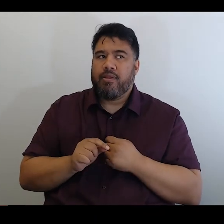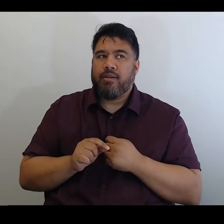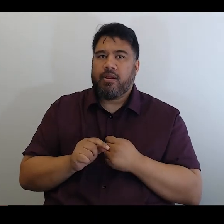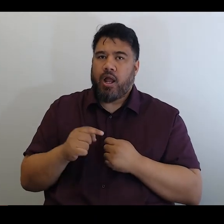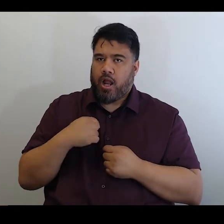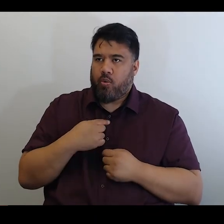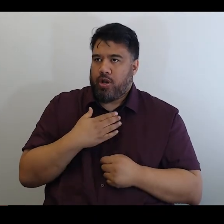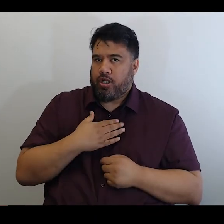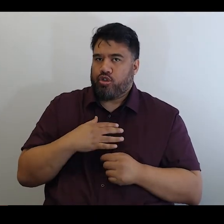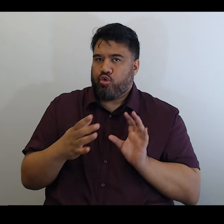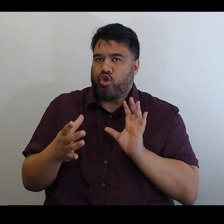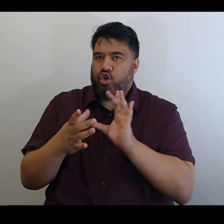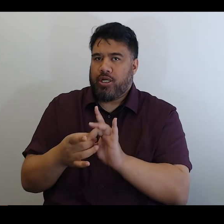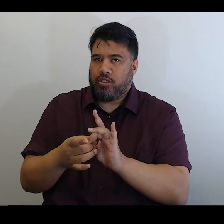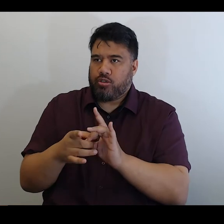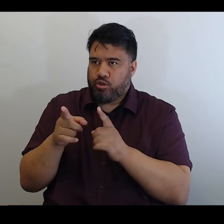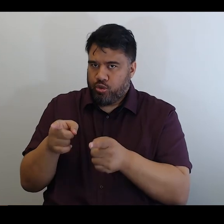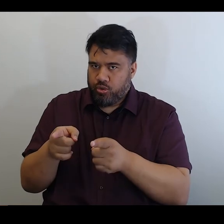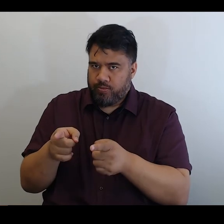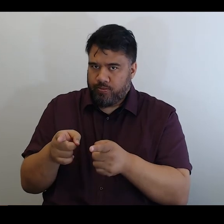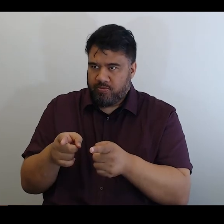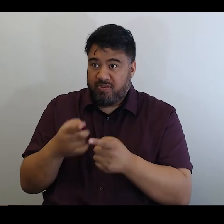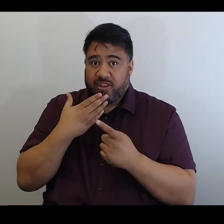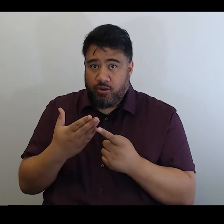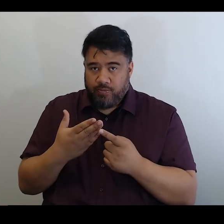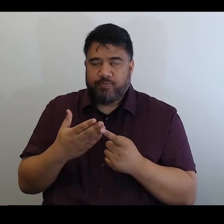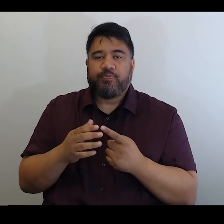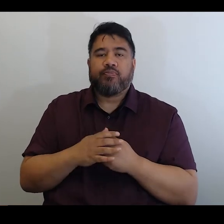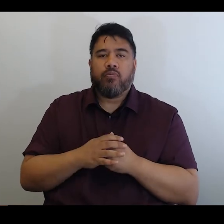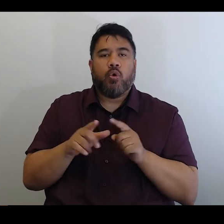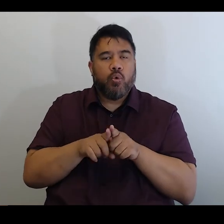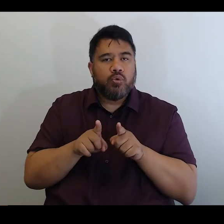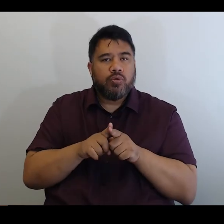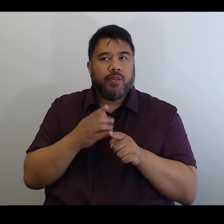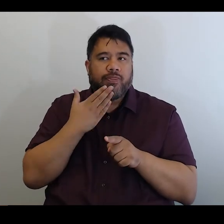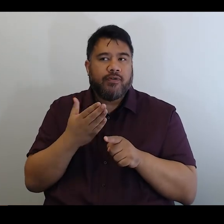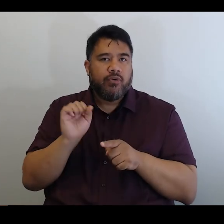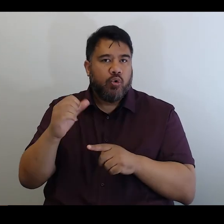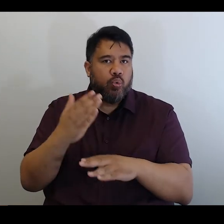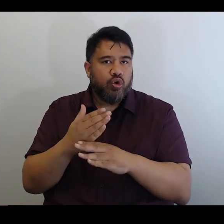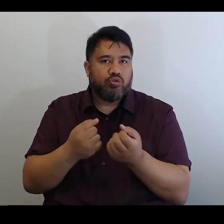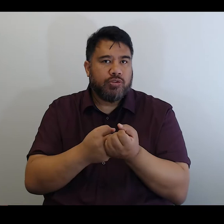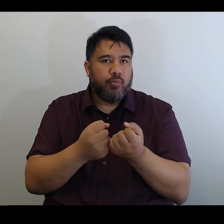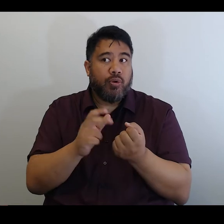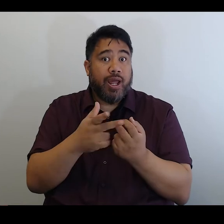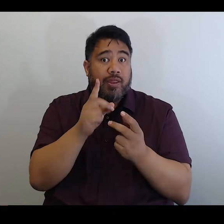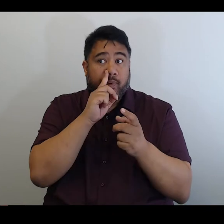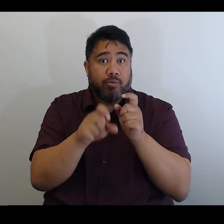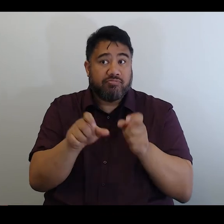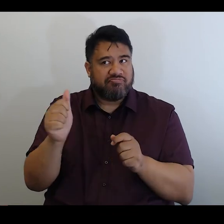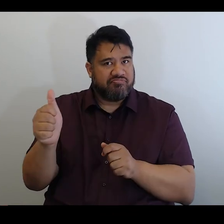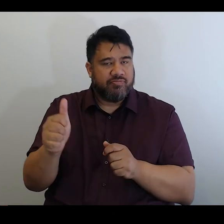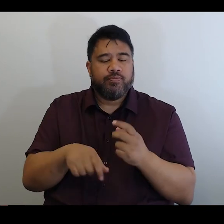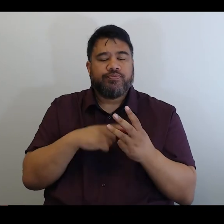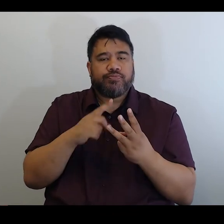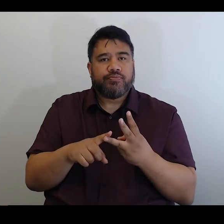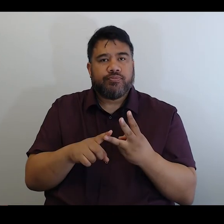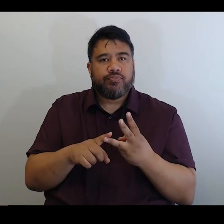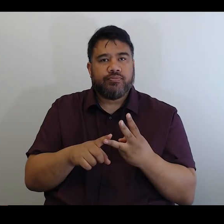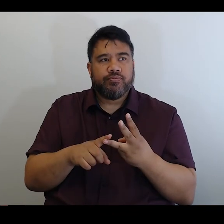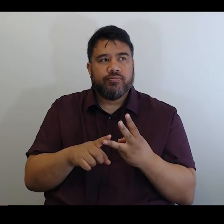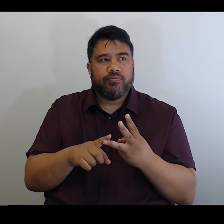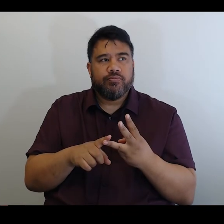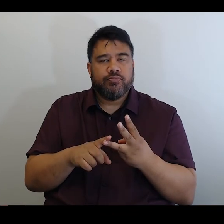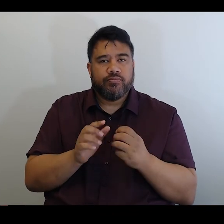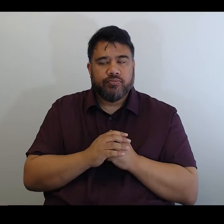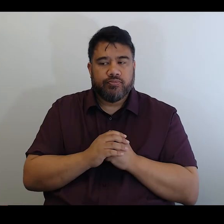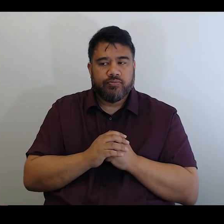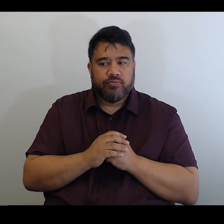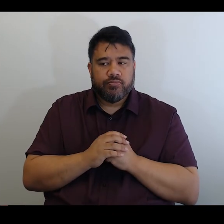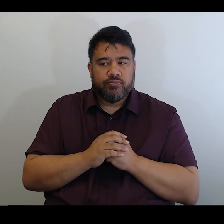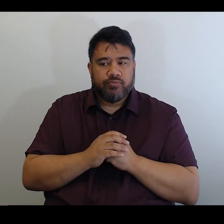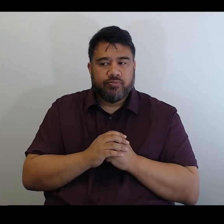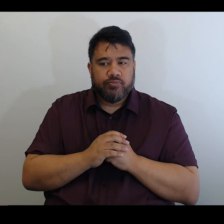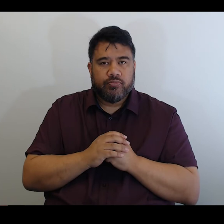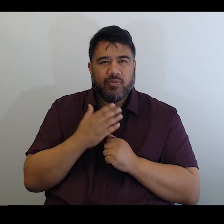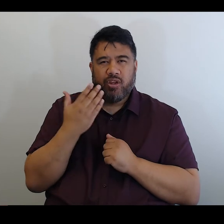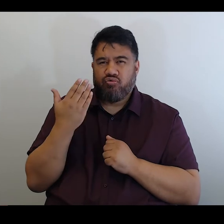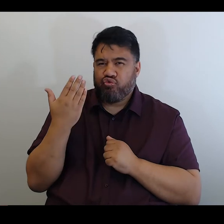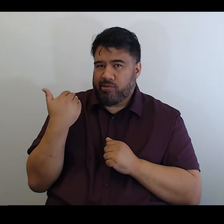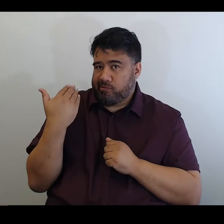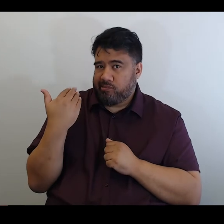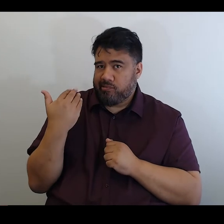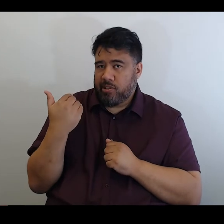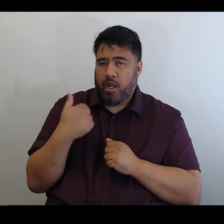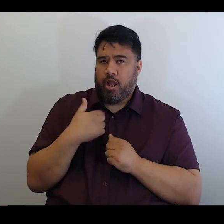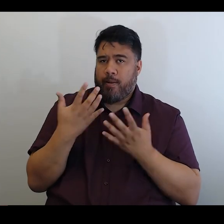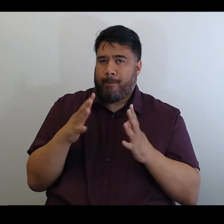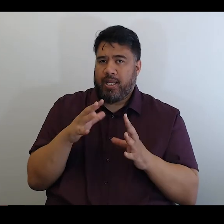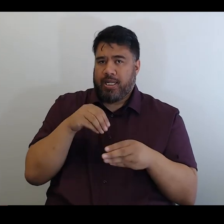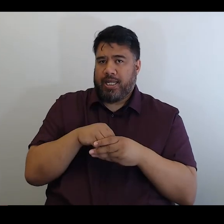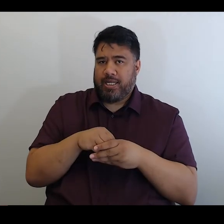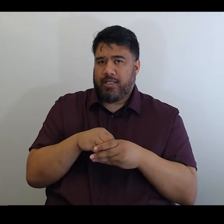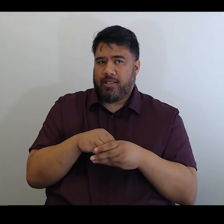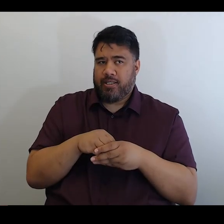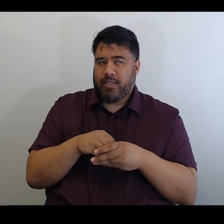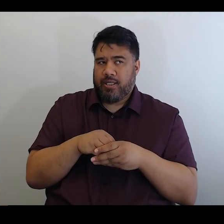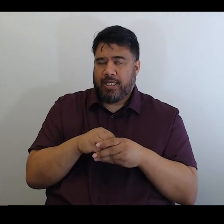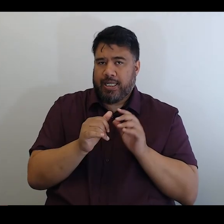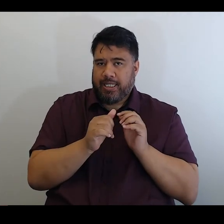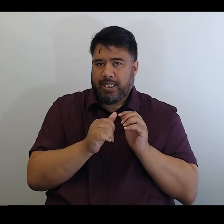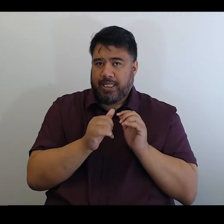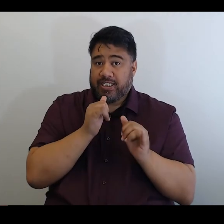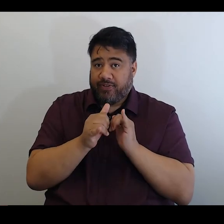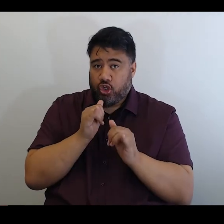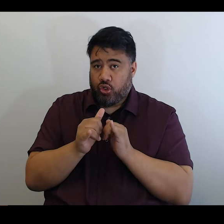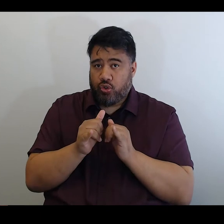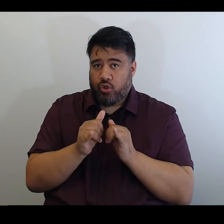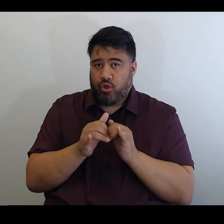So thank you for that firstly and for all the work that you’re doing to support people. Secondly, I've done a couple of recent media interviews actually, long form interviews. One specifically